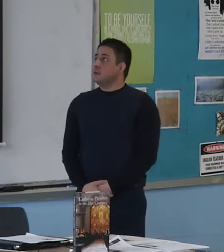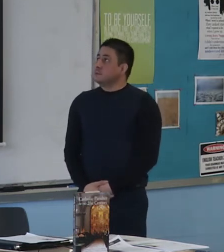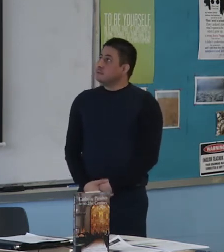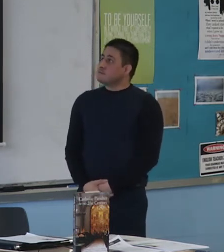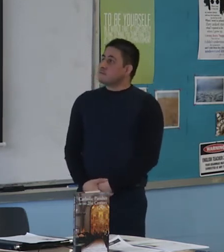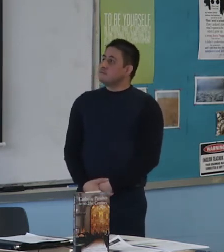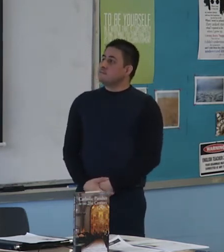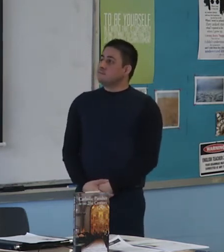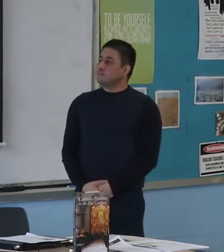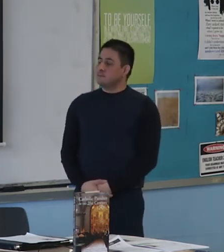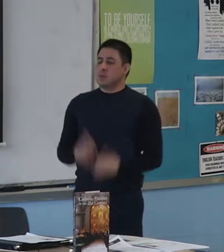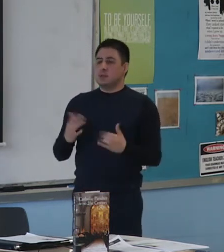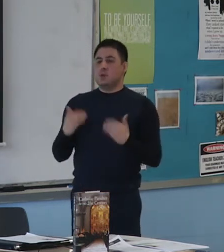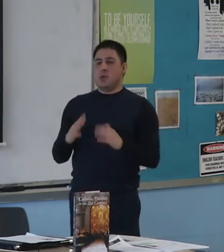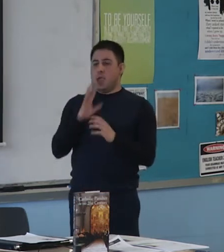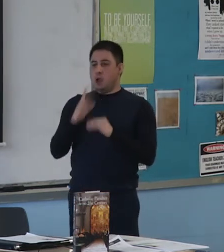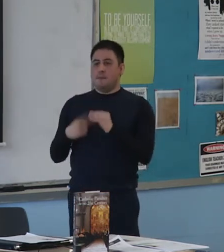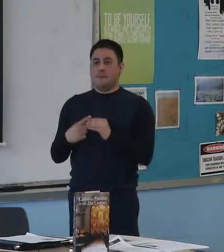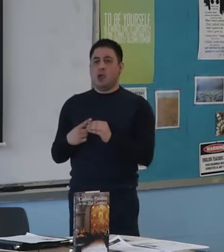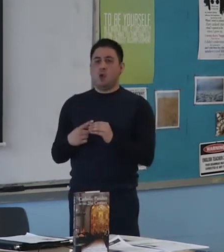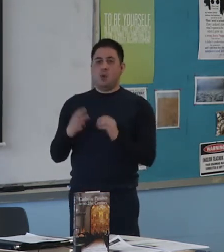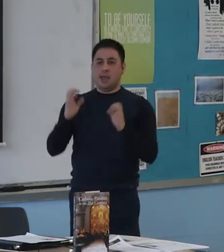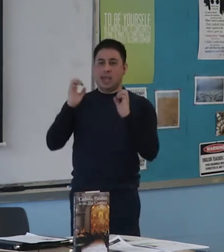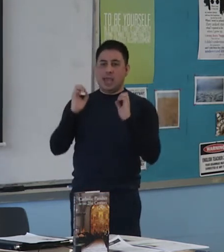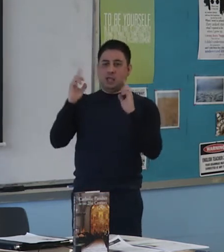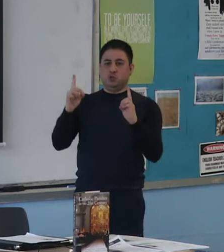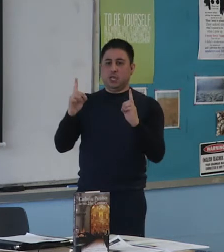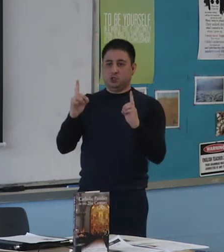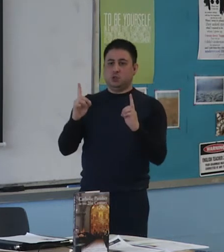And then we're asking in terms of the educational accommodation, but the parish